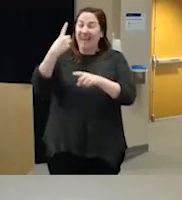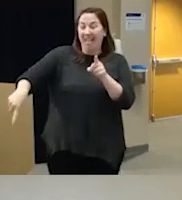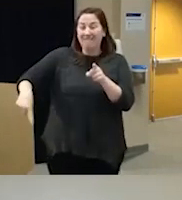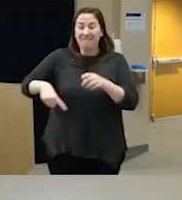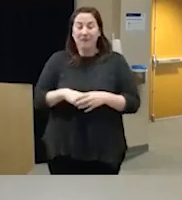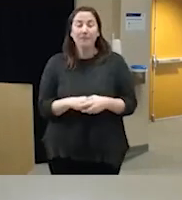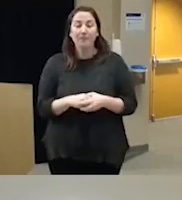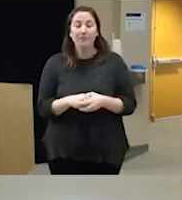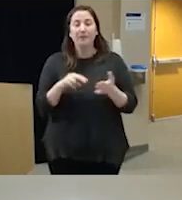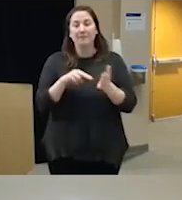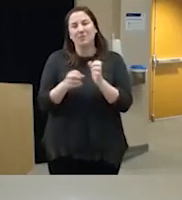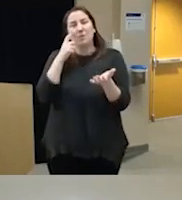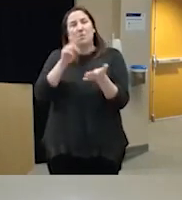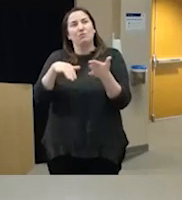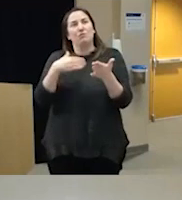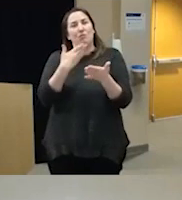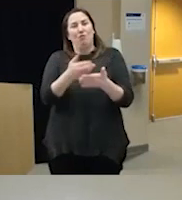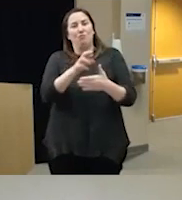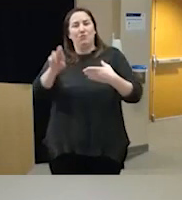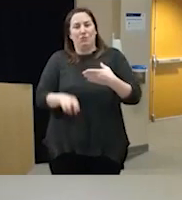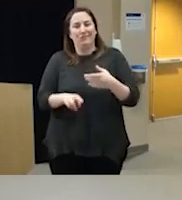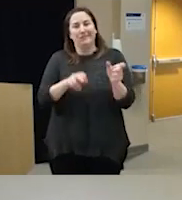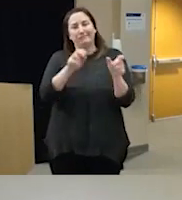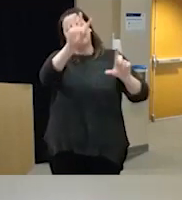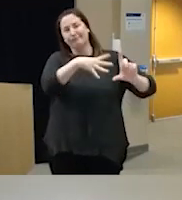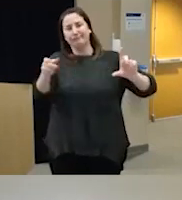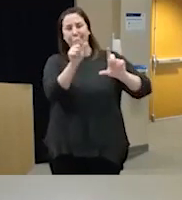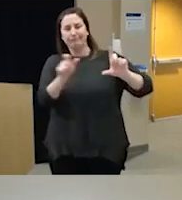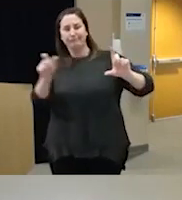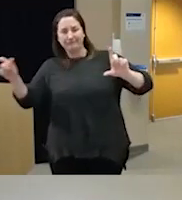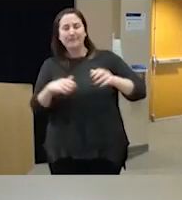And that can be seen in this graph of a study published this month.